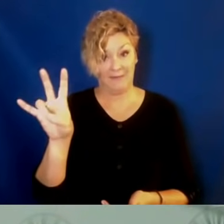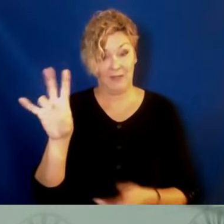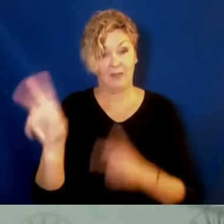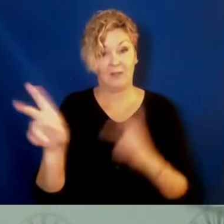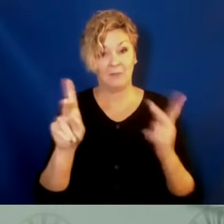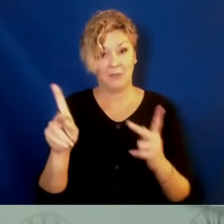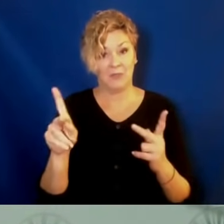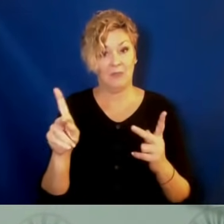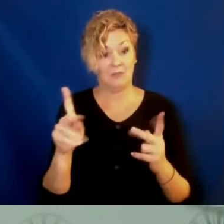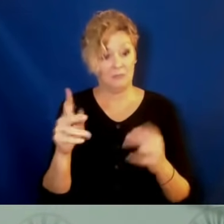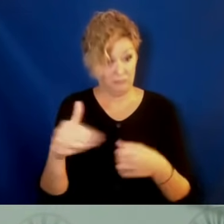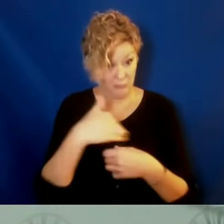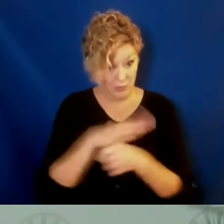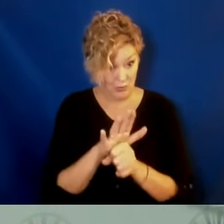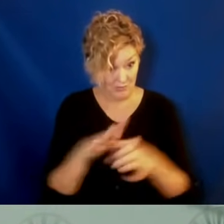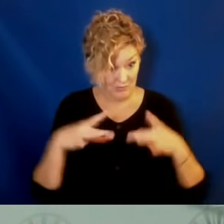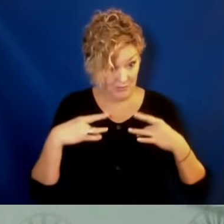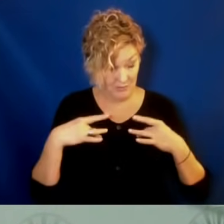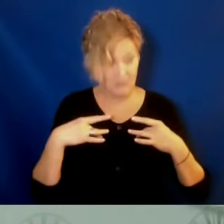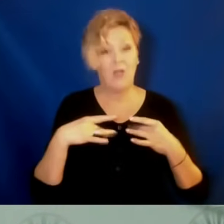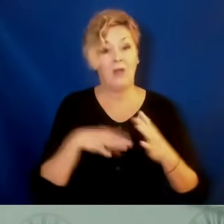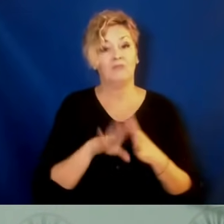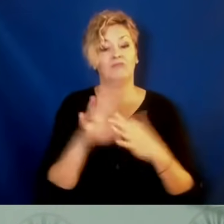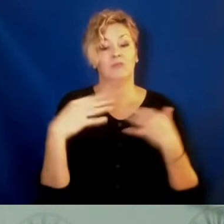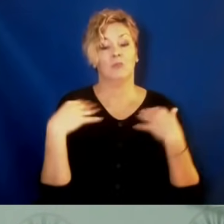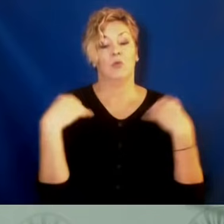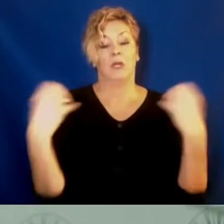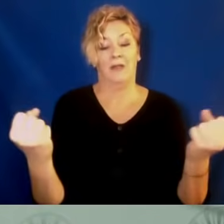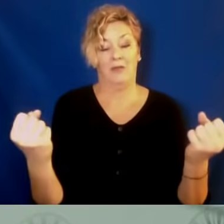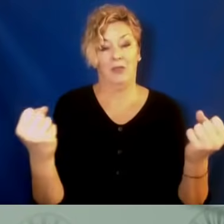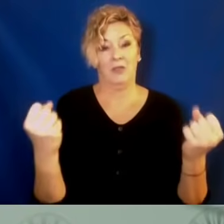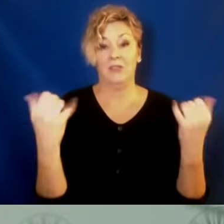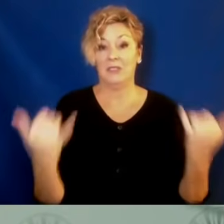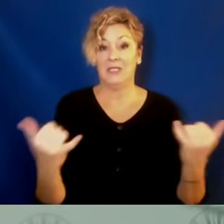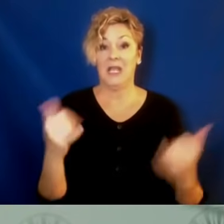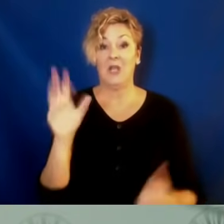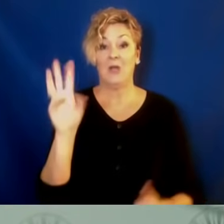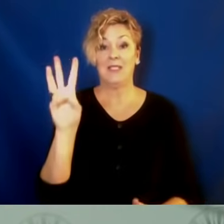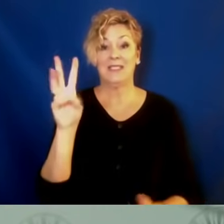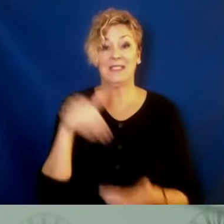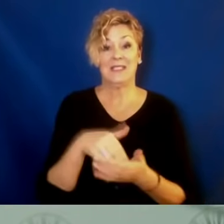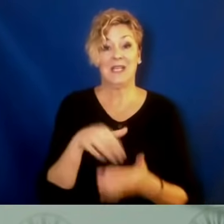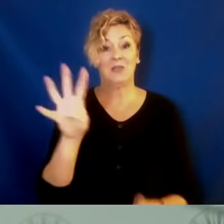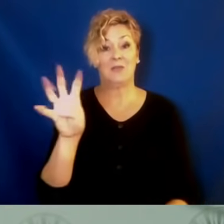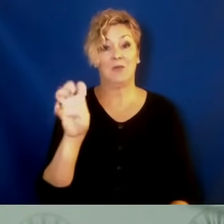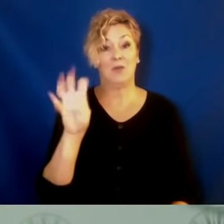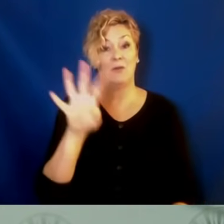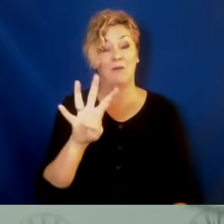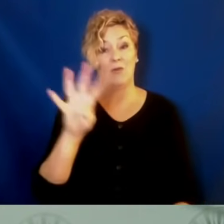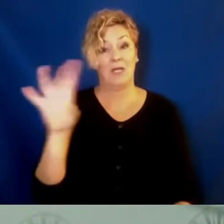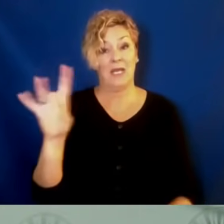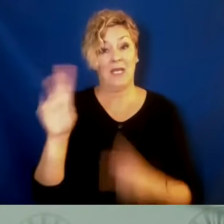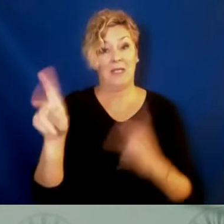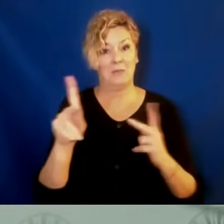one in Fraser, we would like to extend our condolences to their families. At the moment, we have 6448 British Columbians